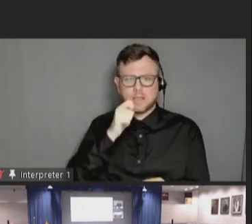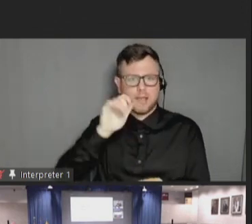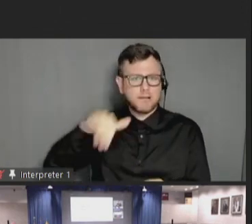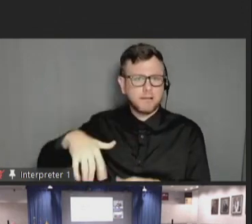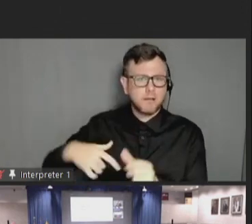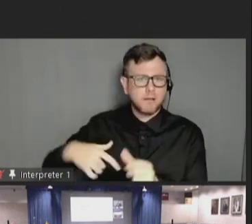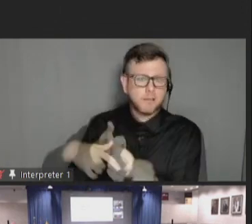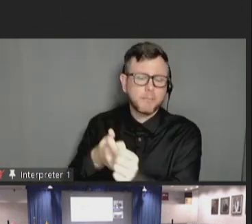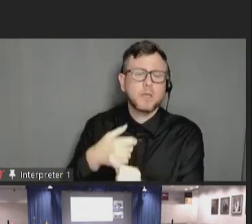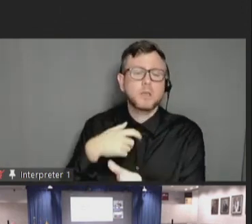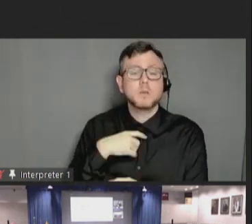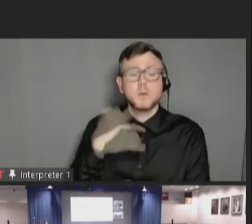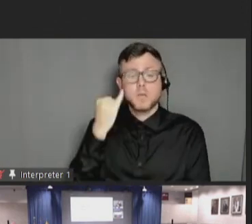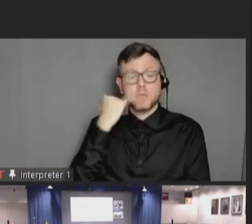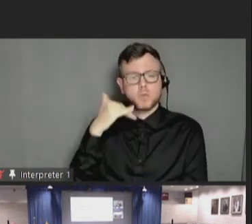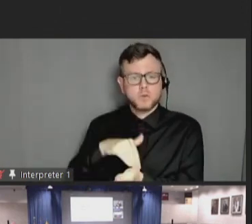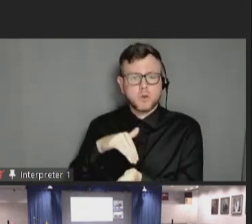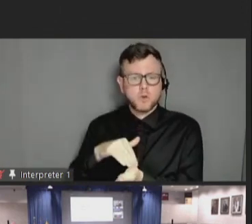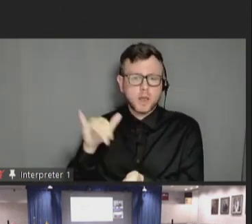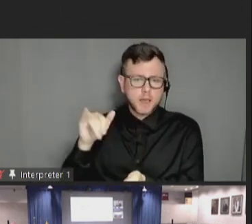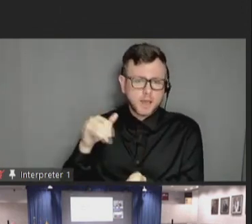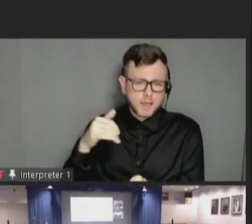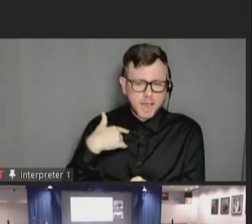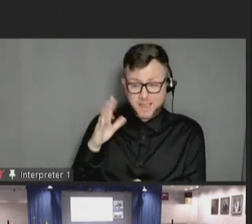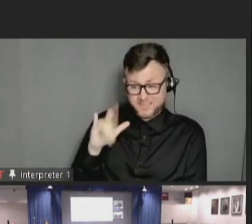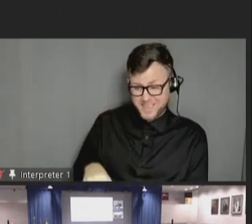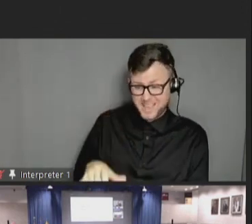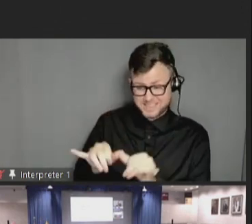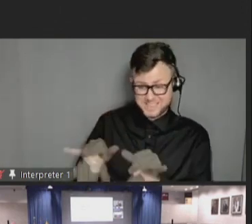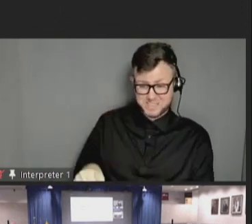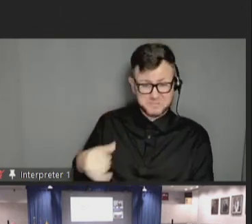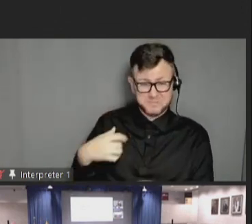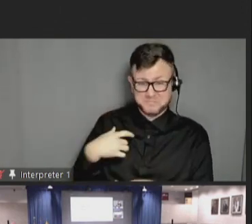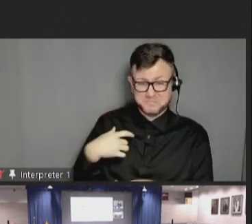does happen to have vaccine -- that's another issue that we've got right now, is the -- a